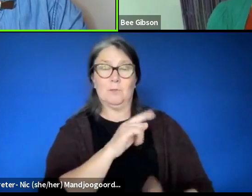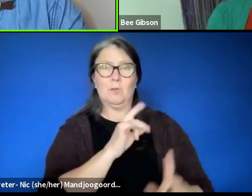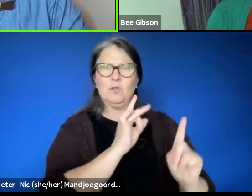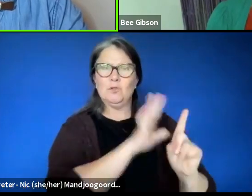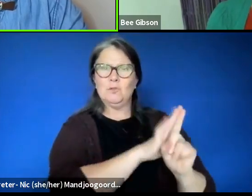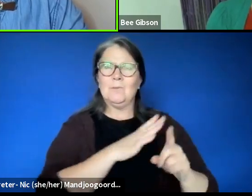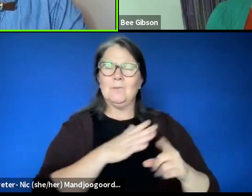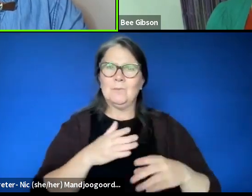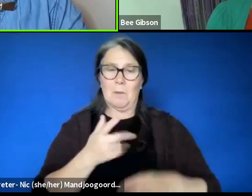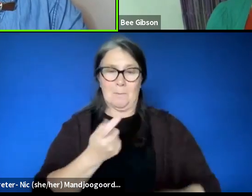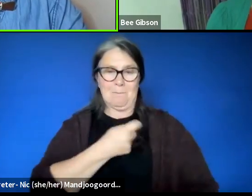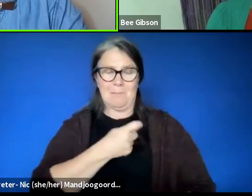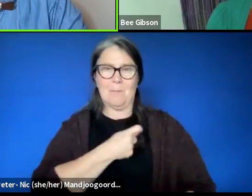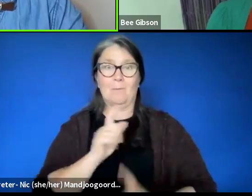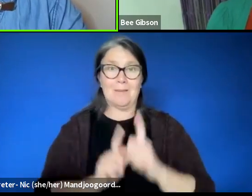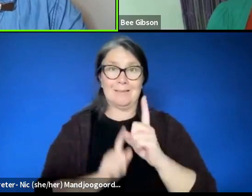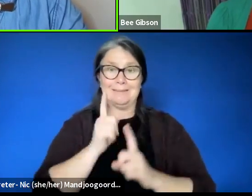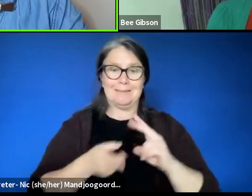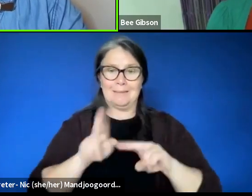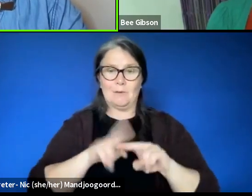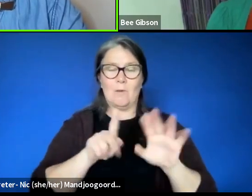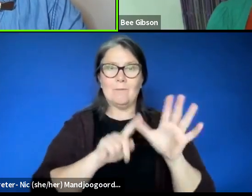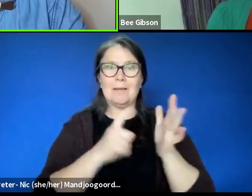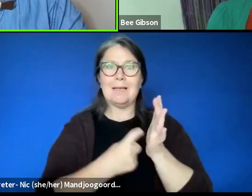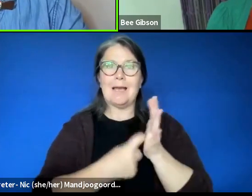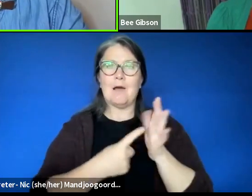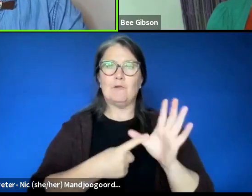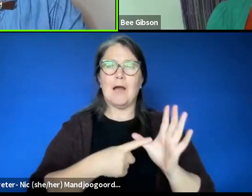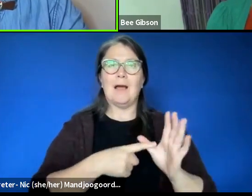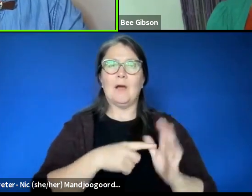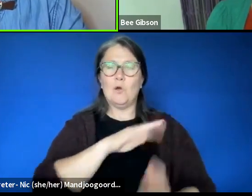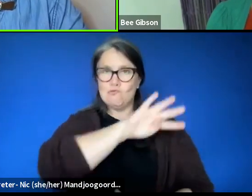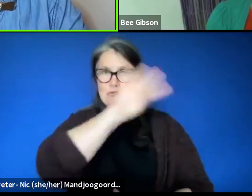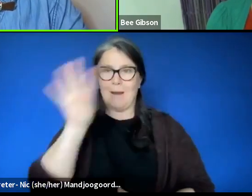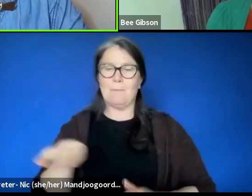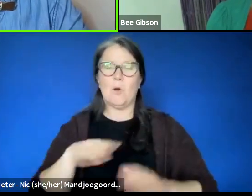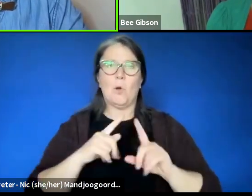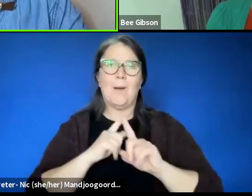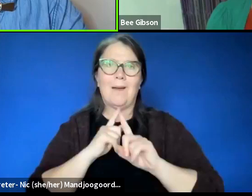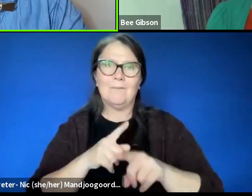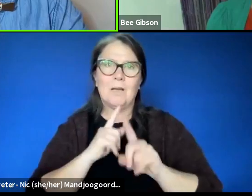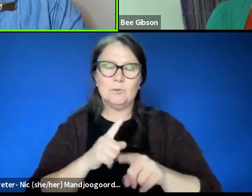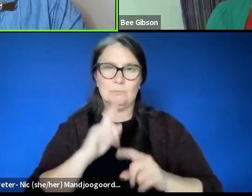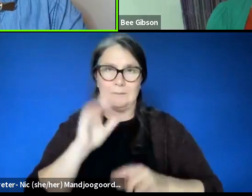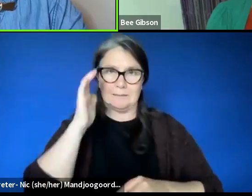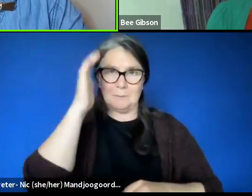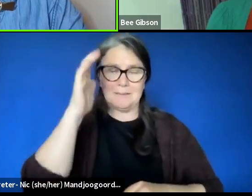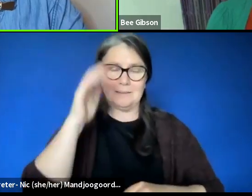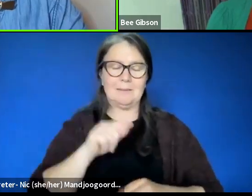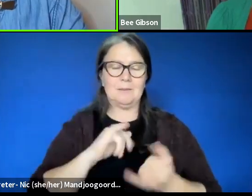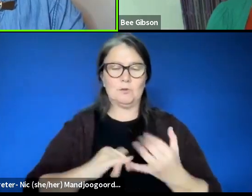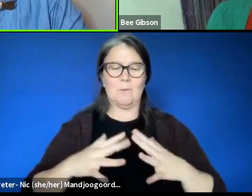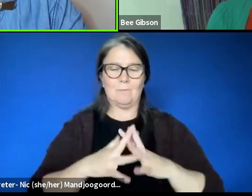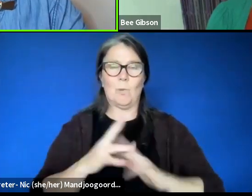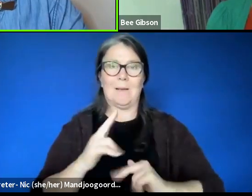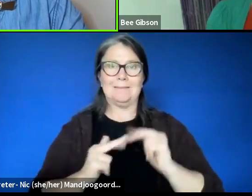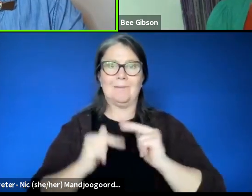advocate co founder of the aces plus Melbourne advocacy team name plus Melbourne advocacy team member of the city of. heroes heroes rambo advisory committee and software development team lead